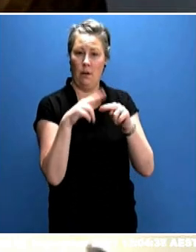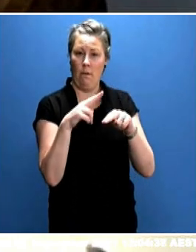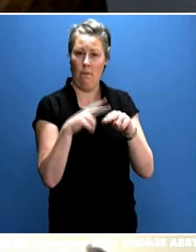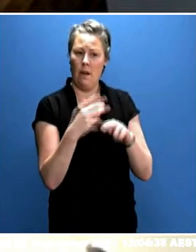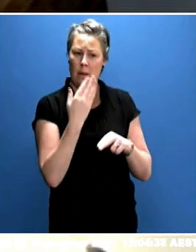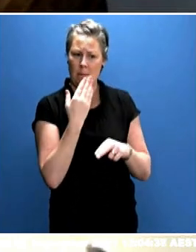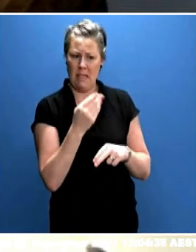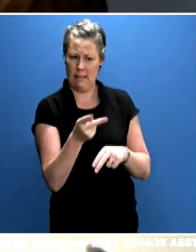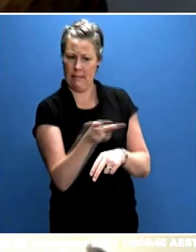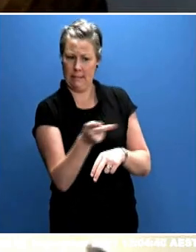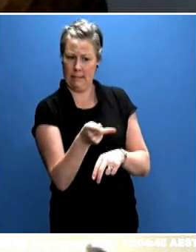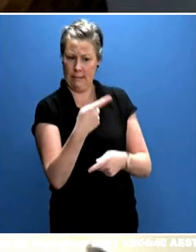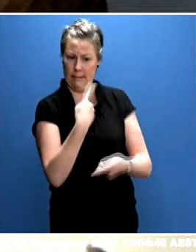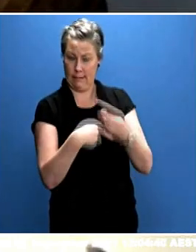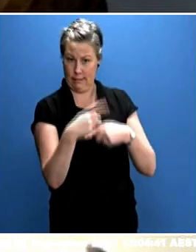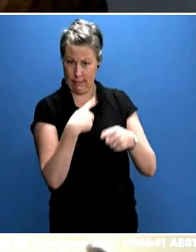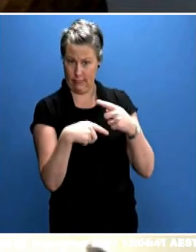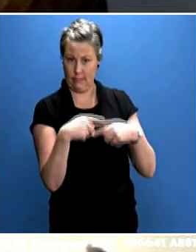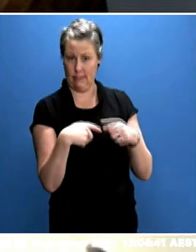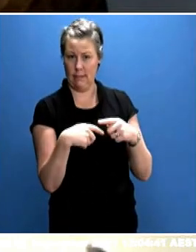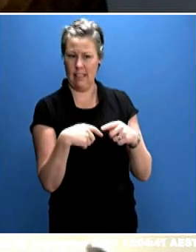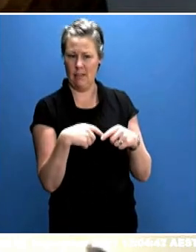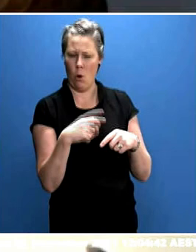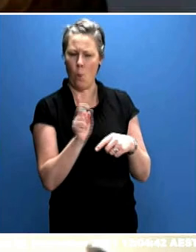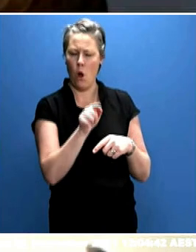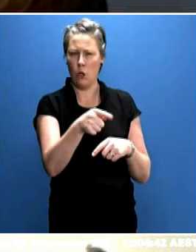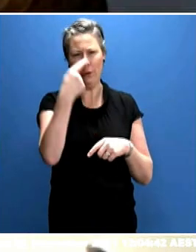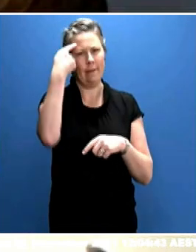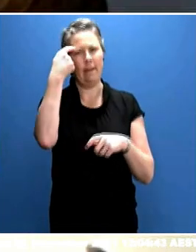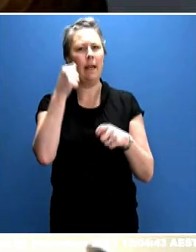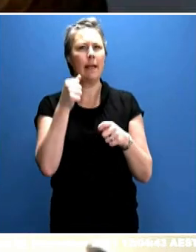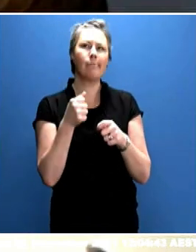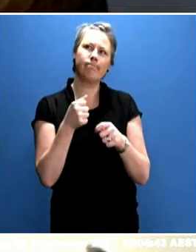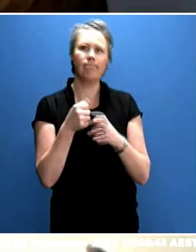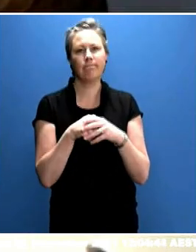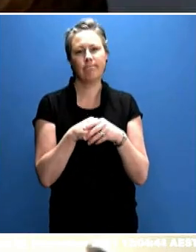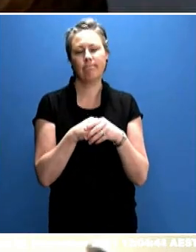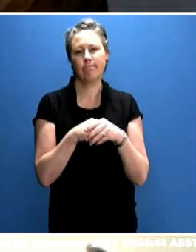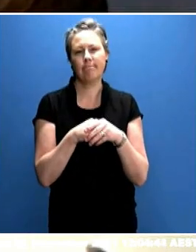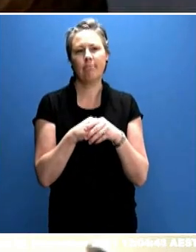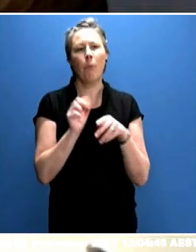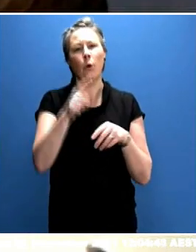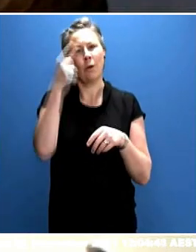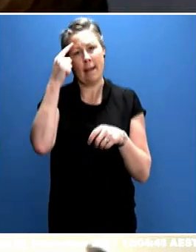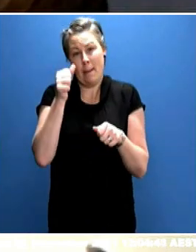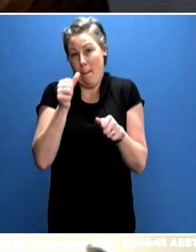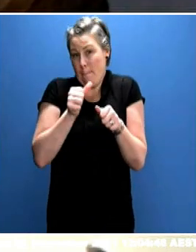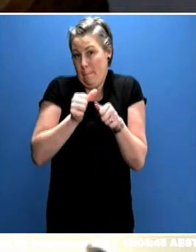about, from your views, what you might see as being a better investment